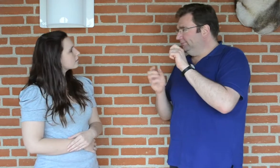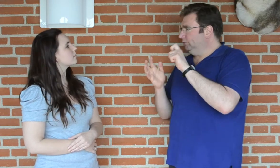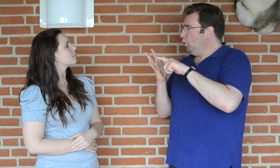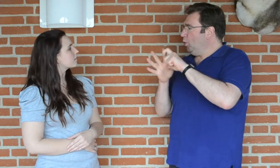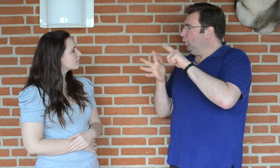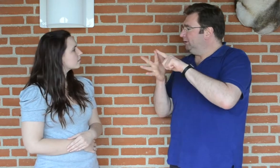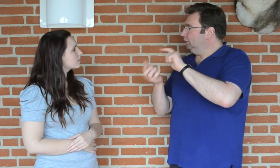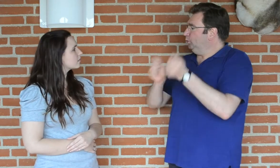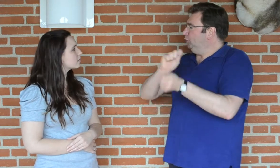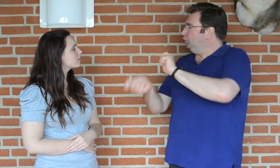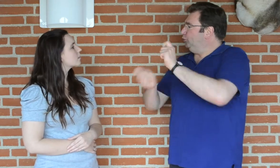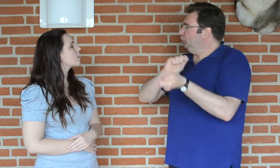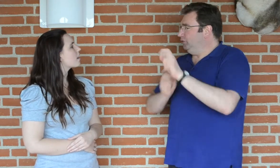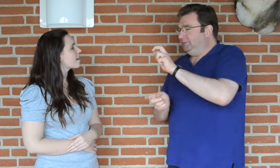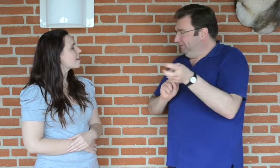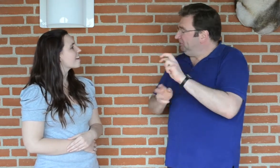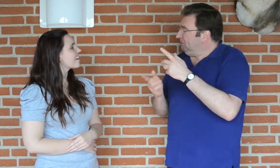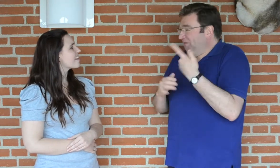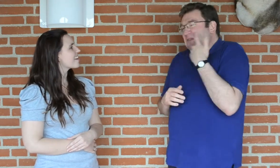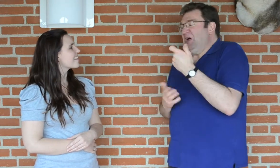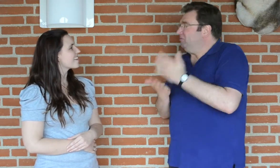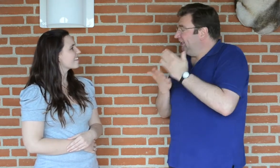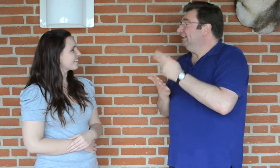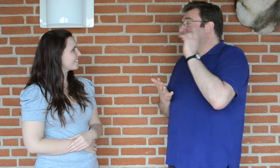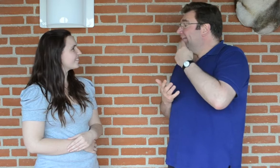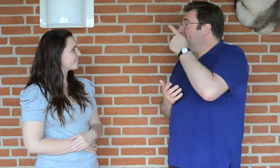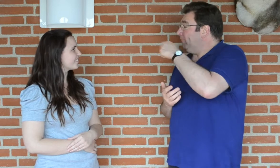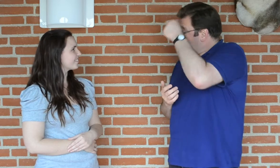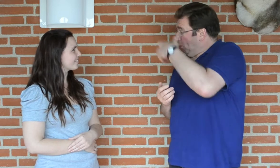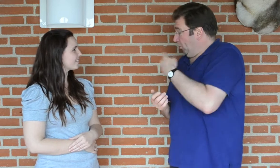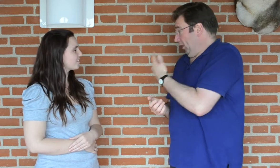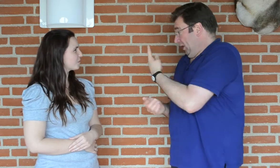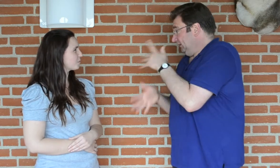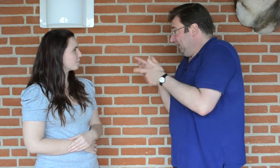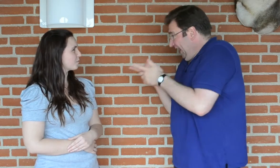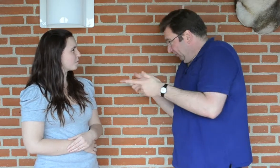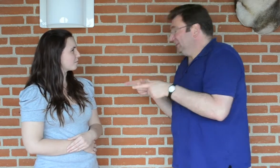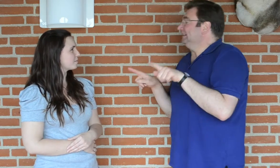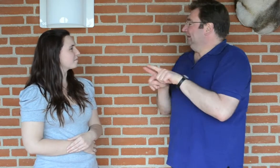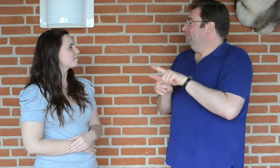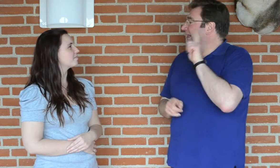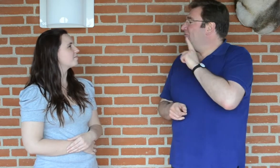to see their code-switching. This showed that Deaf people who know more than 1 language, are just like hearing